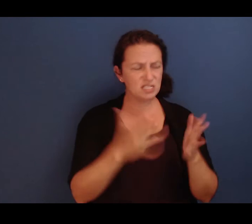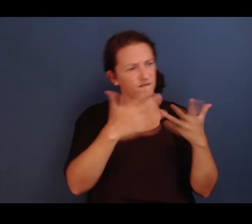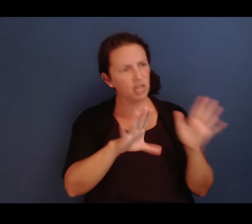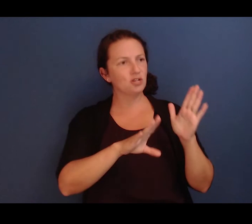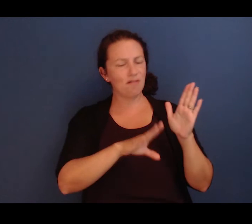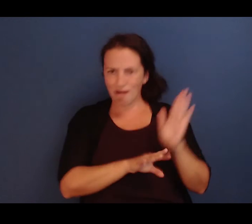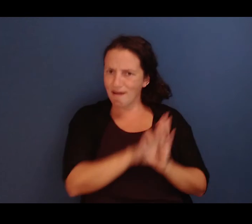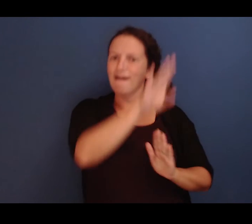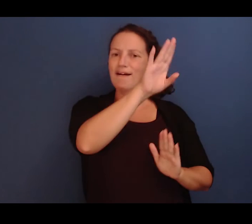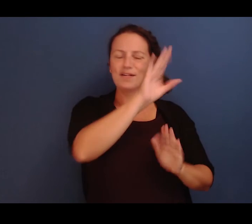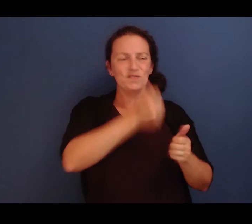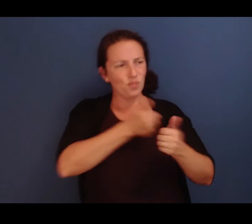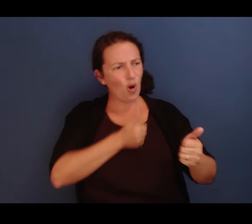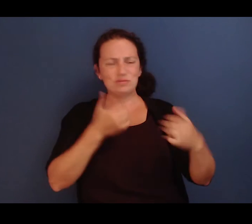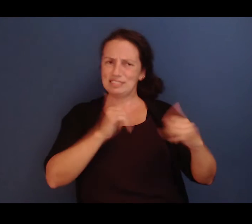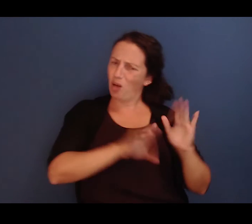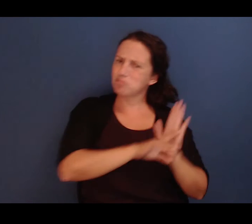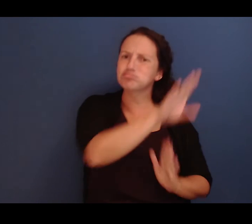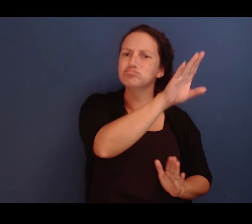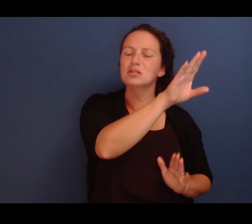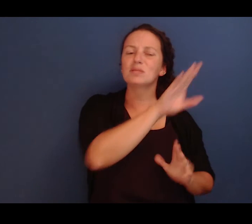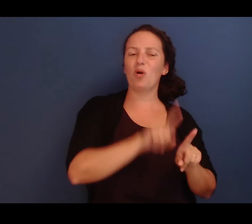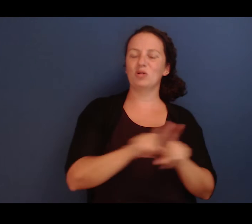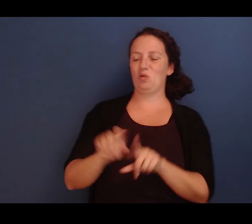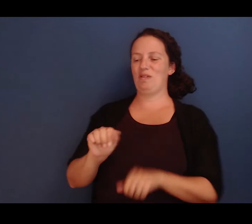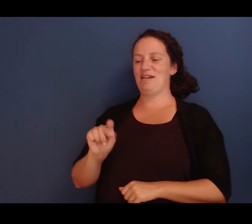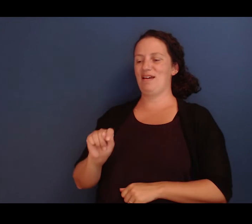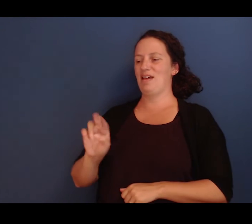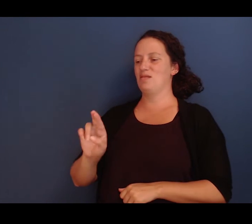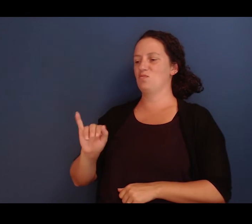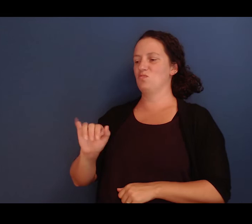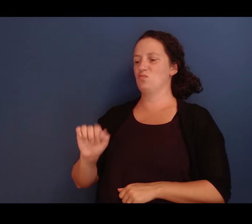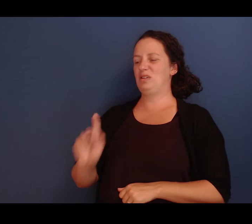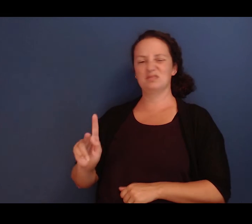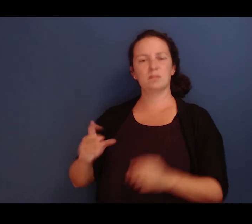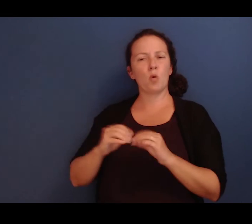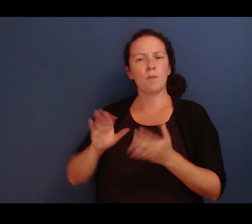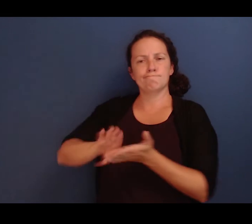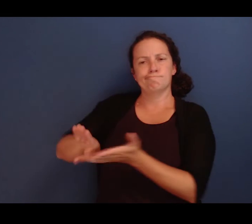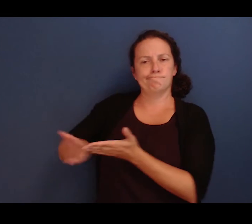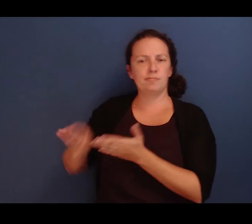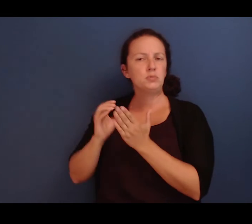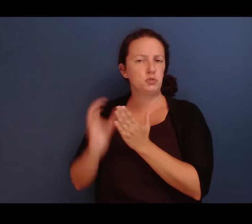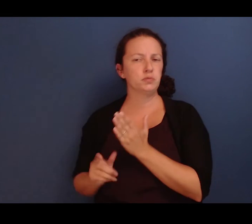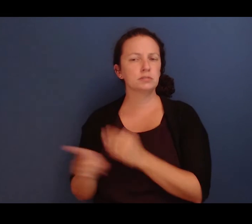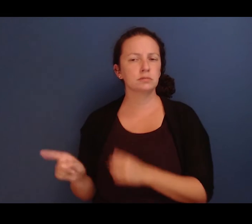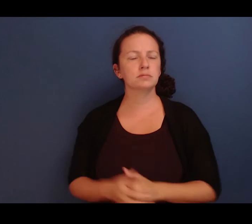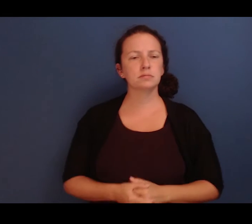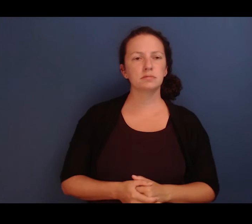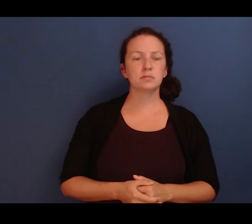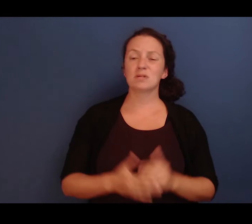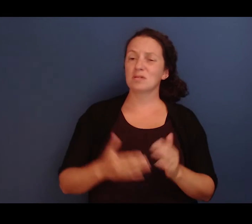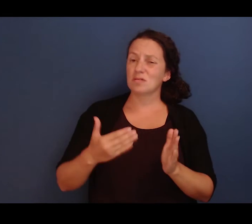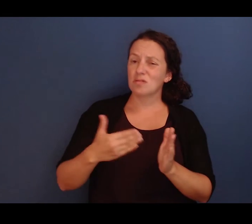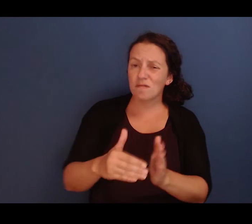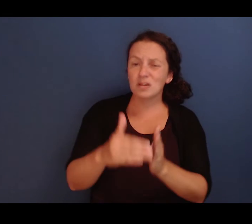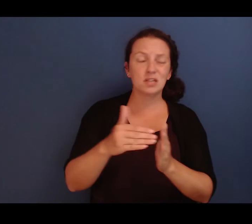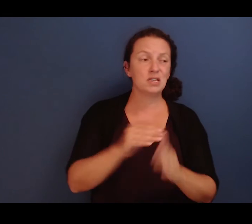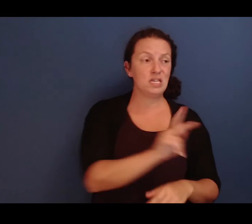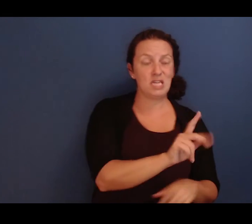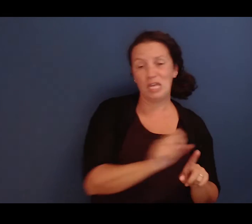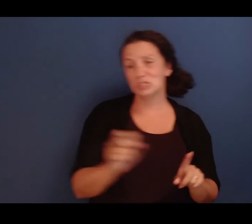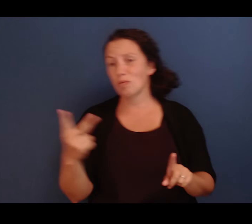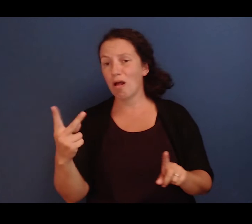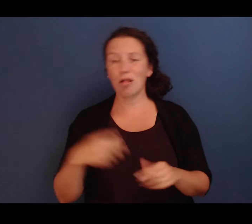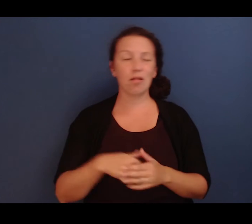remote operations, but also at risk and marginalized students. So often for students, both K-12-College